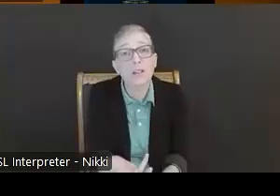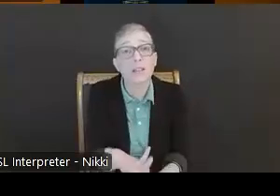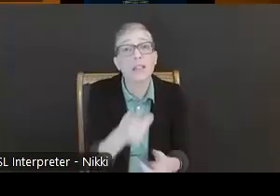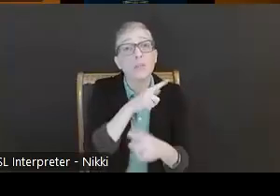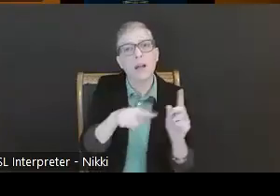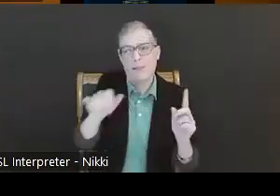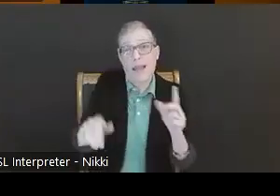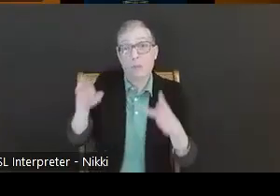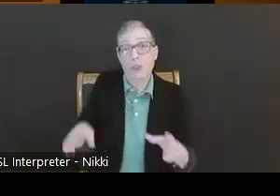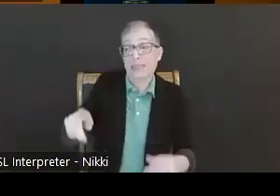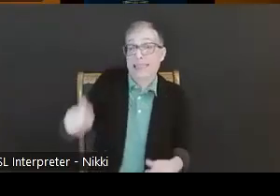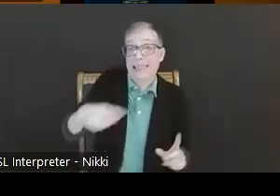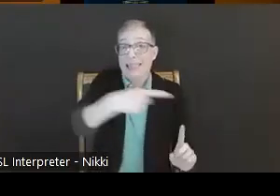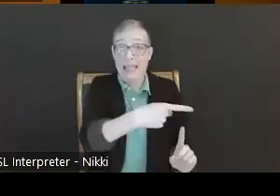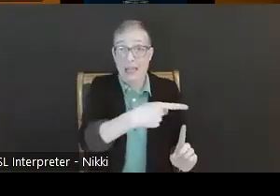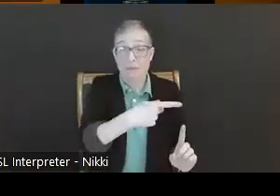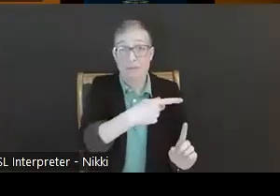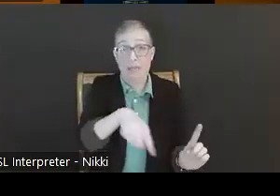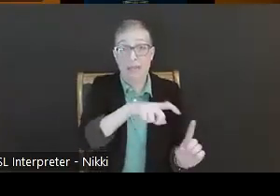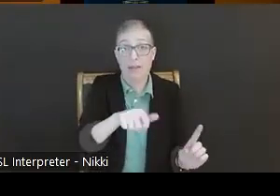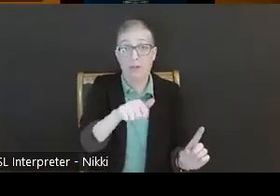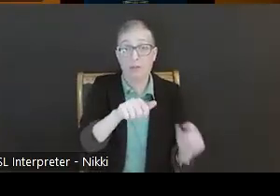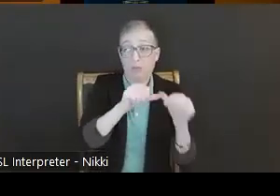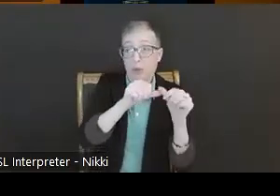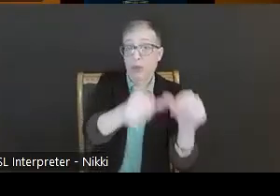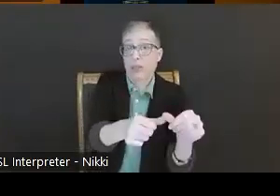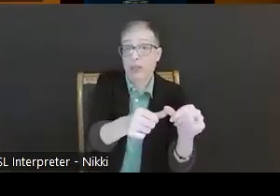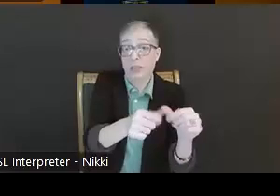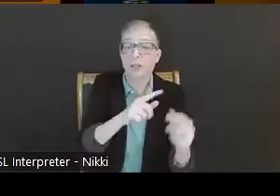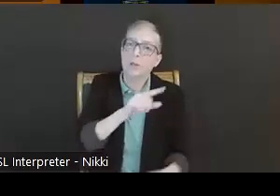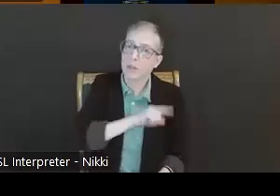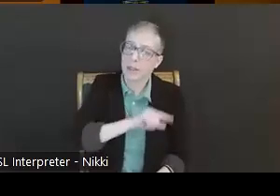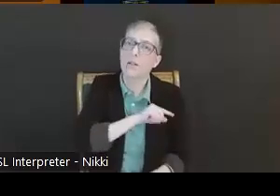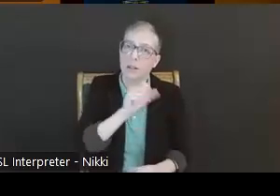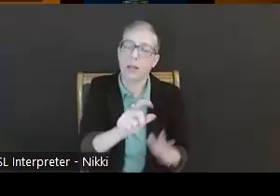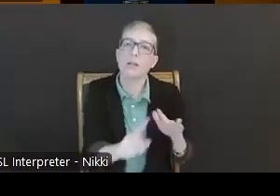of persist so guilt is something that can really manifest distress for caregivers in the context of